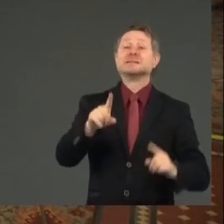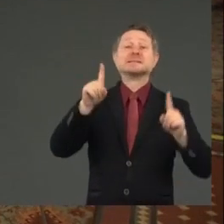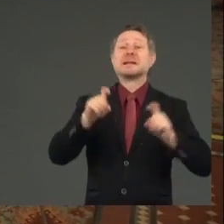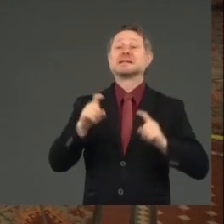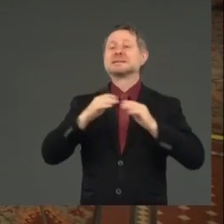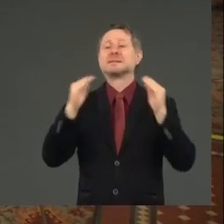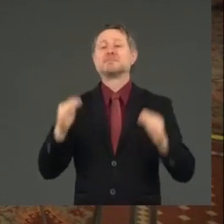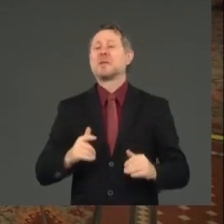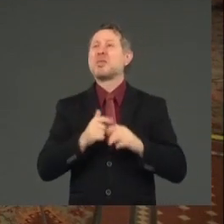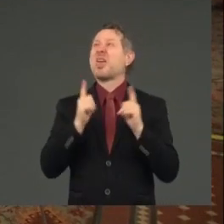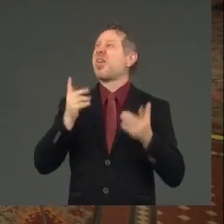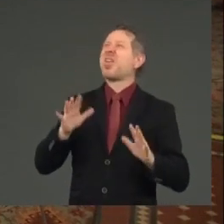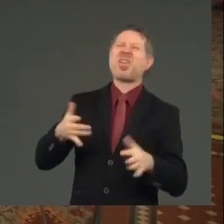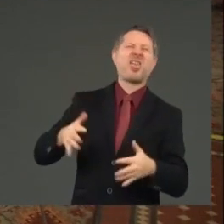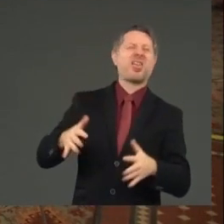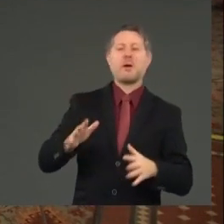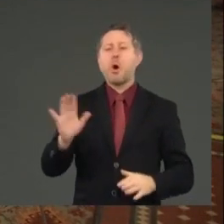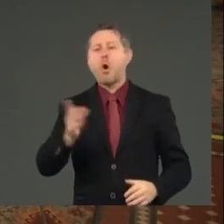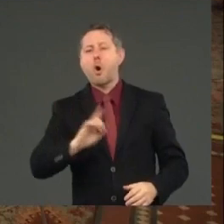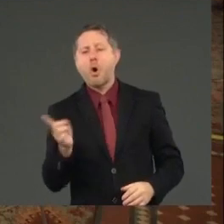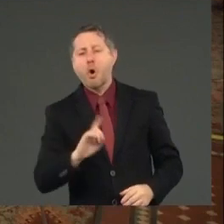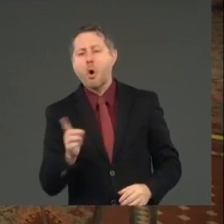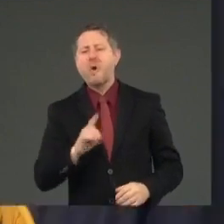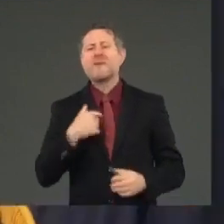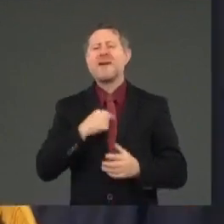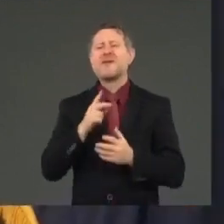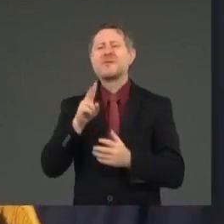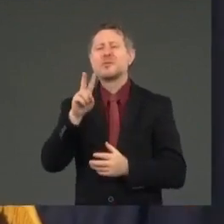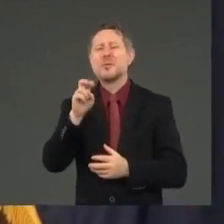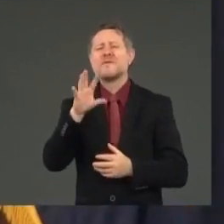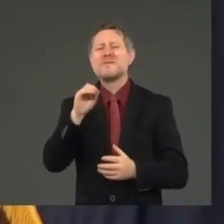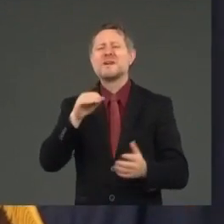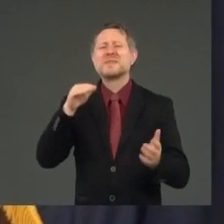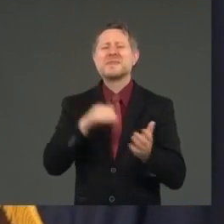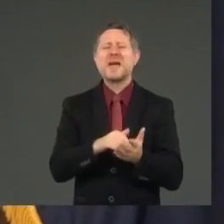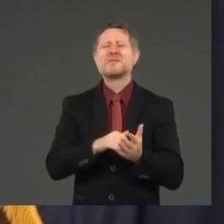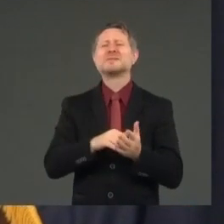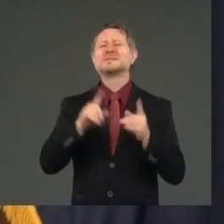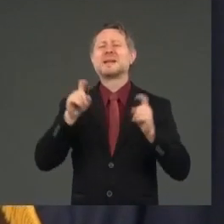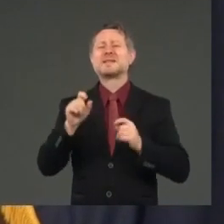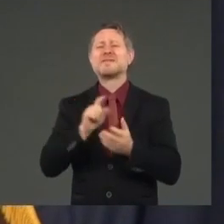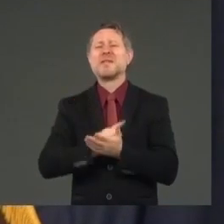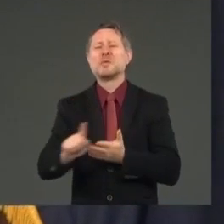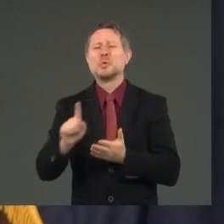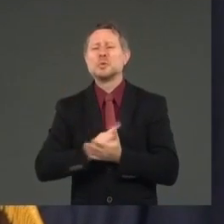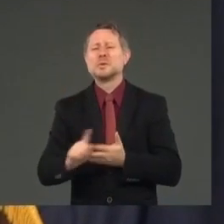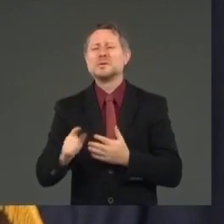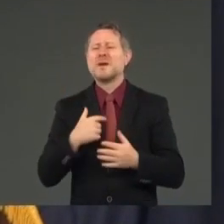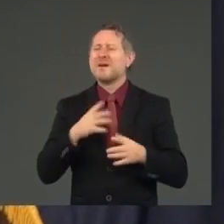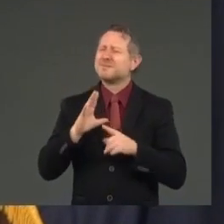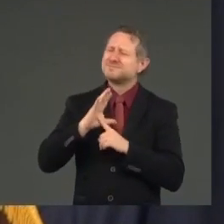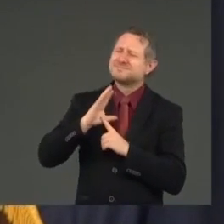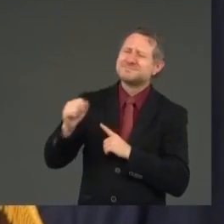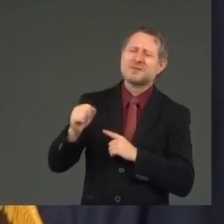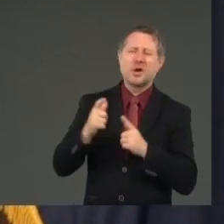FIRST POINT YOU RAISED FIRST. IT IS NOT A SPOTTY SYSTEM.